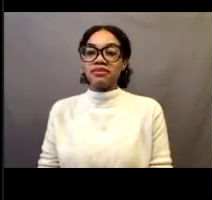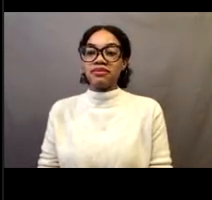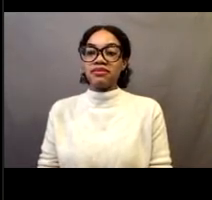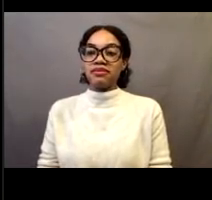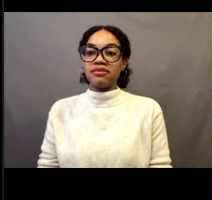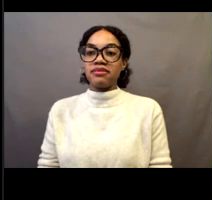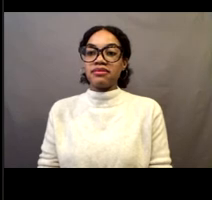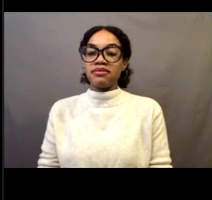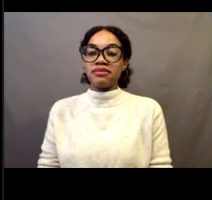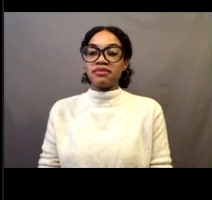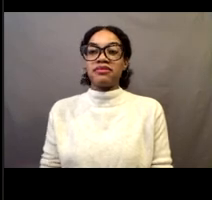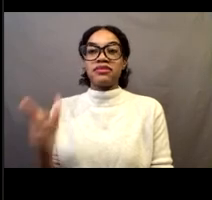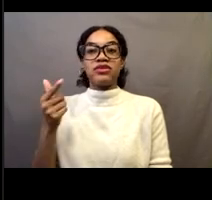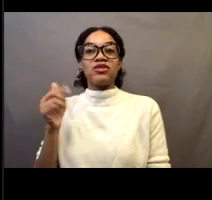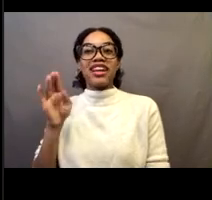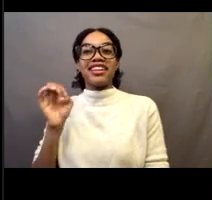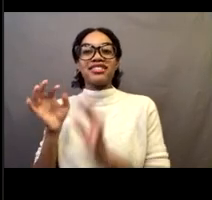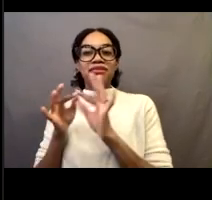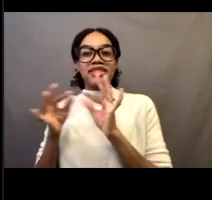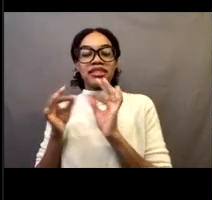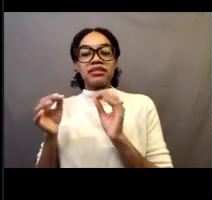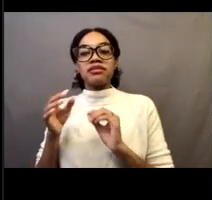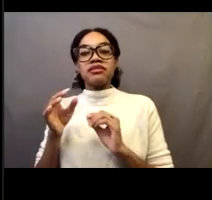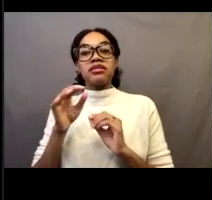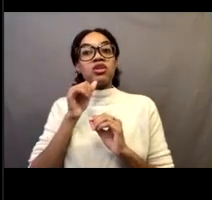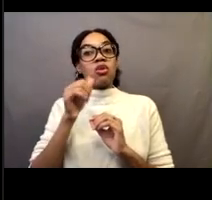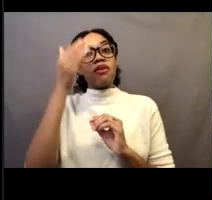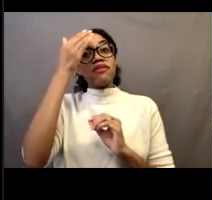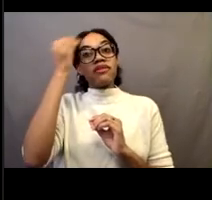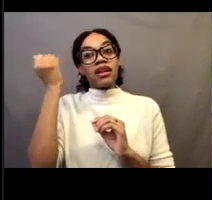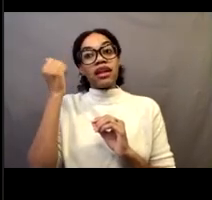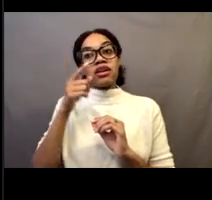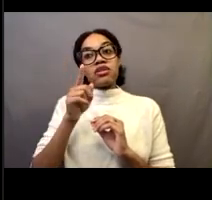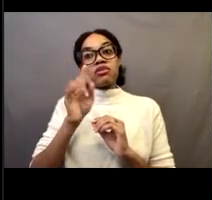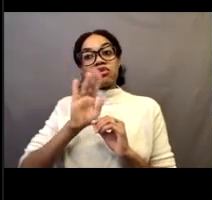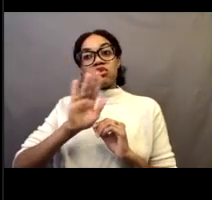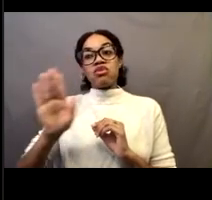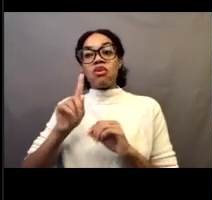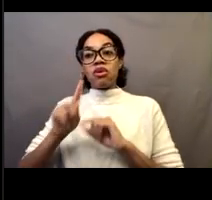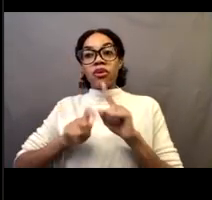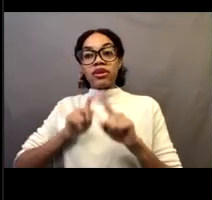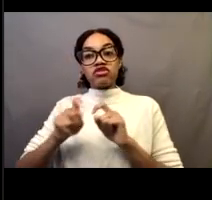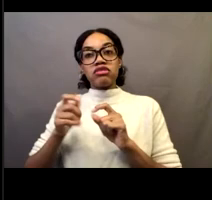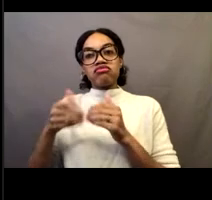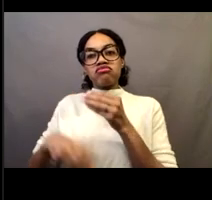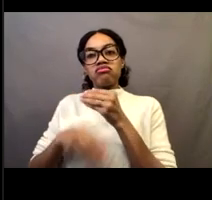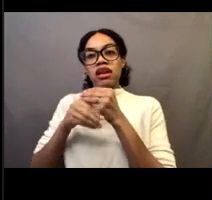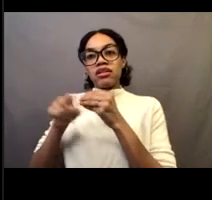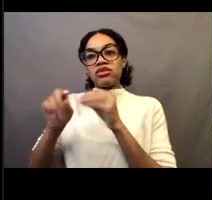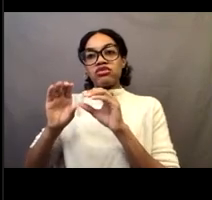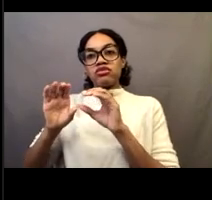[Grace] All right, this is grace from the chat box don't forget to write in your questions and while I give you a minute to write your questions in